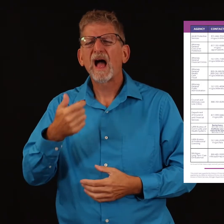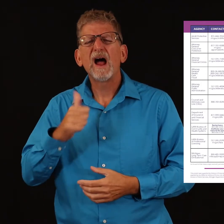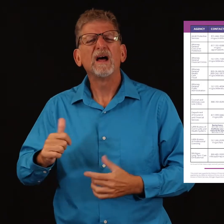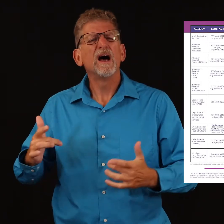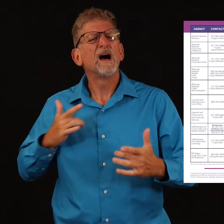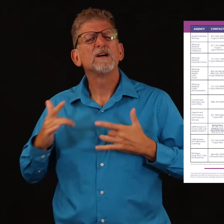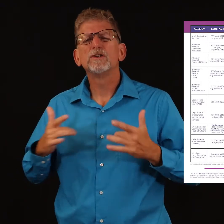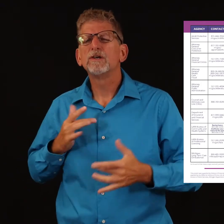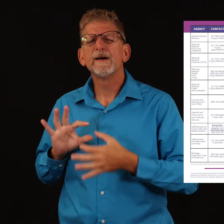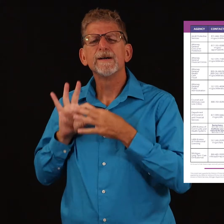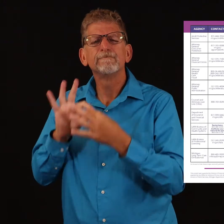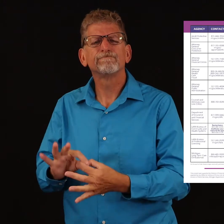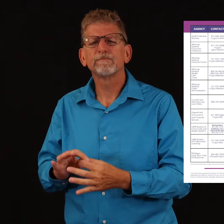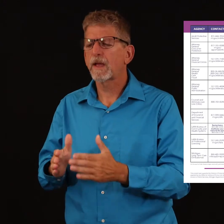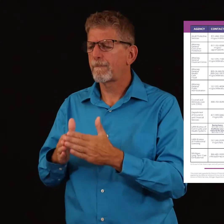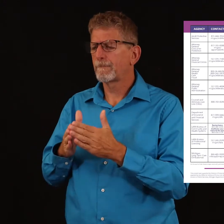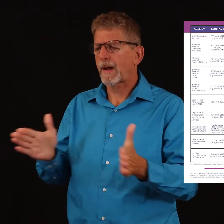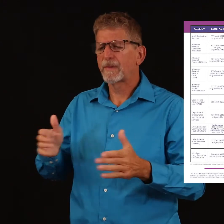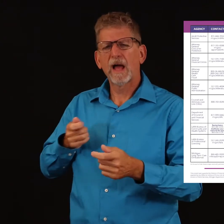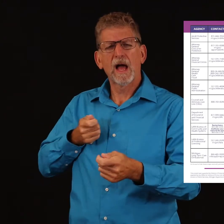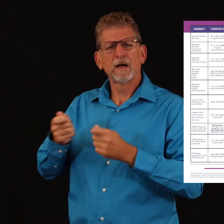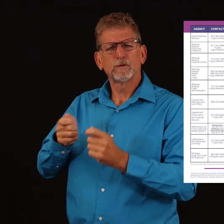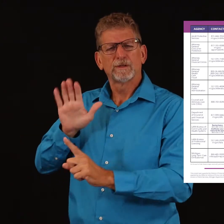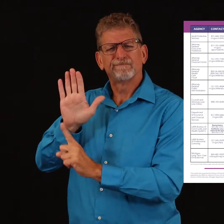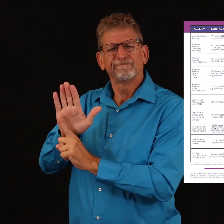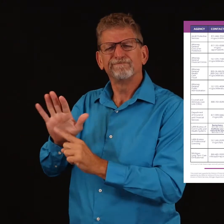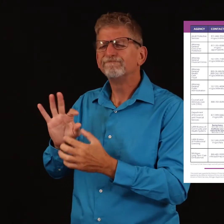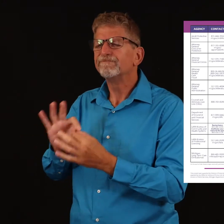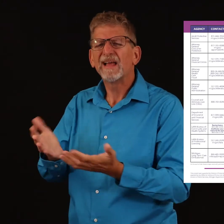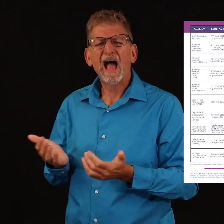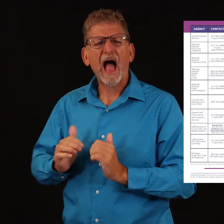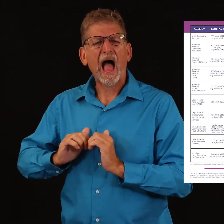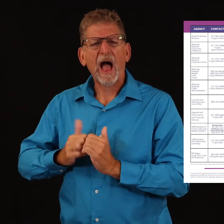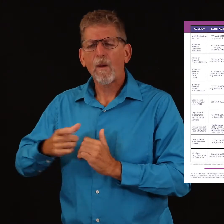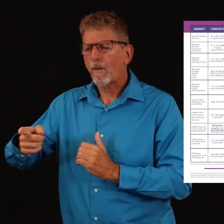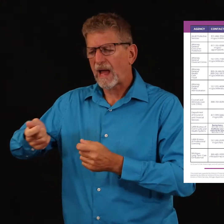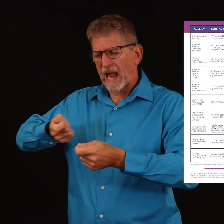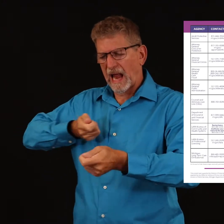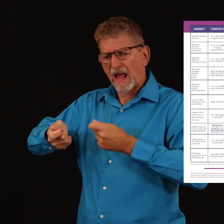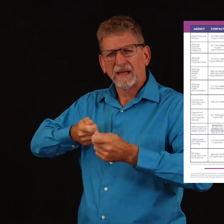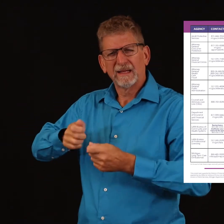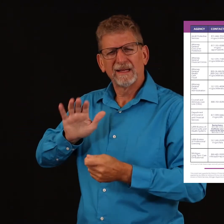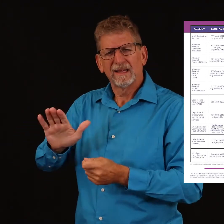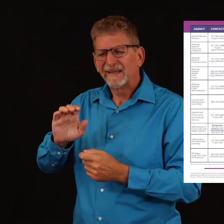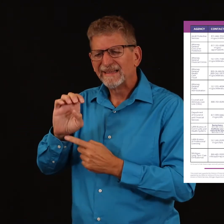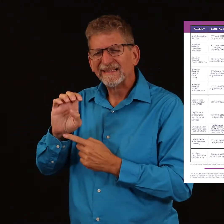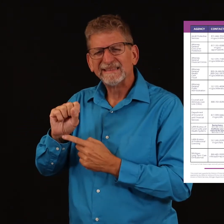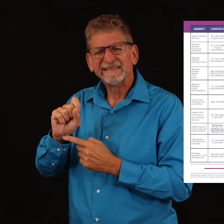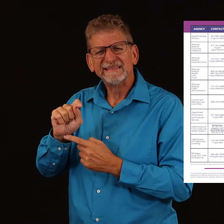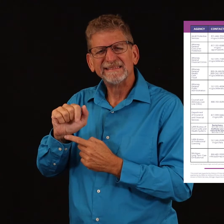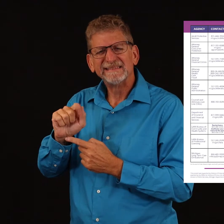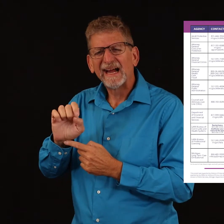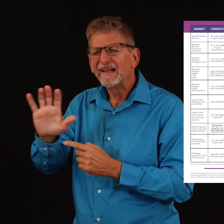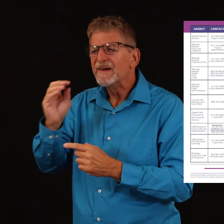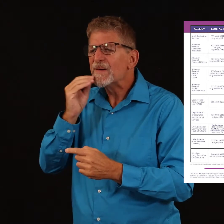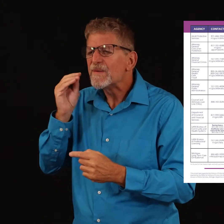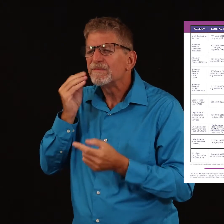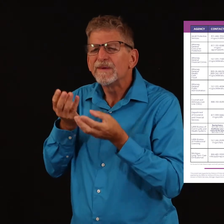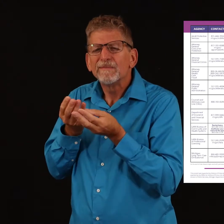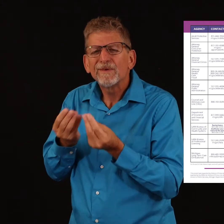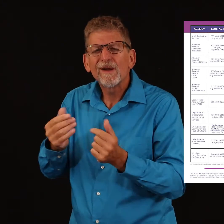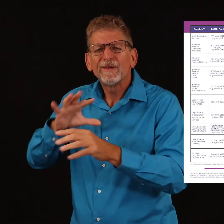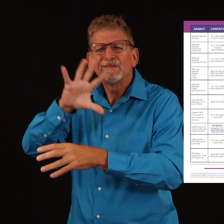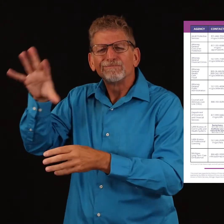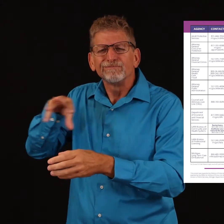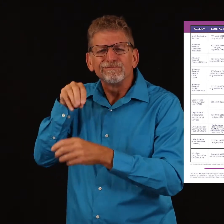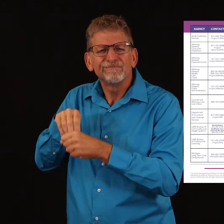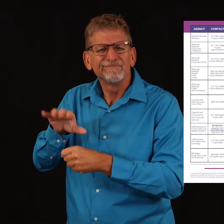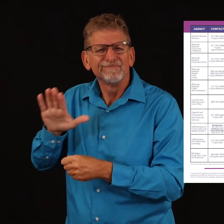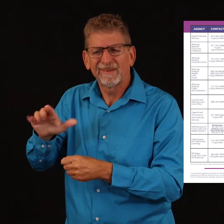Concerns about a Public Administrator's handling of estate assets